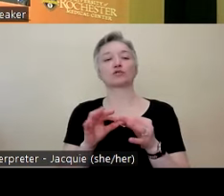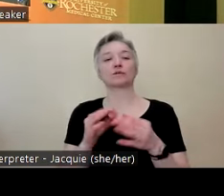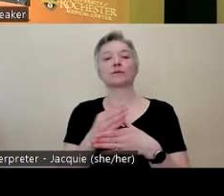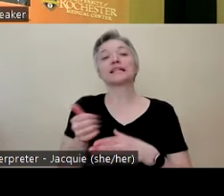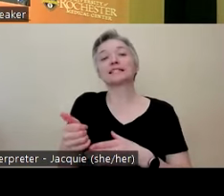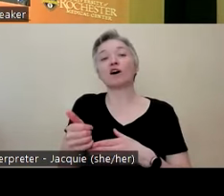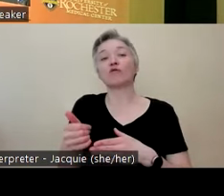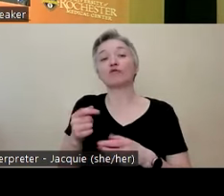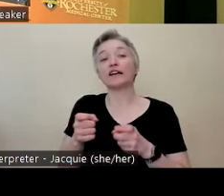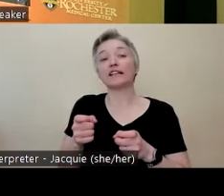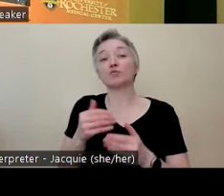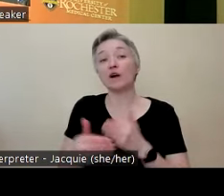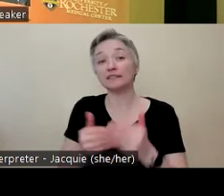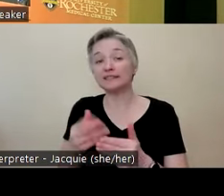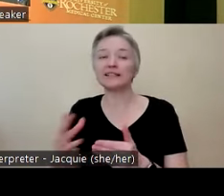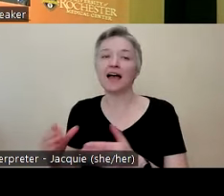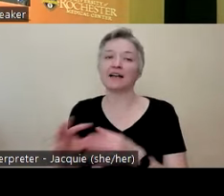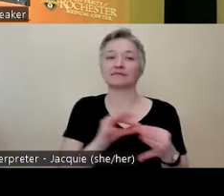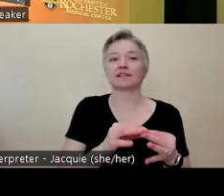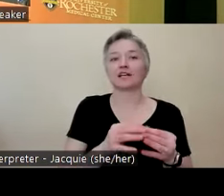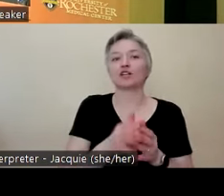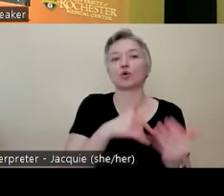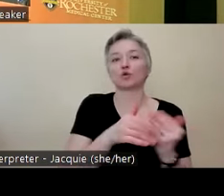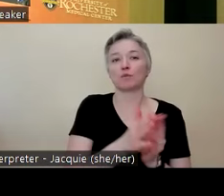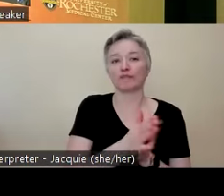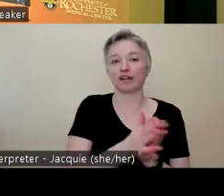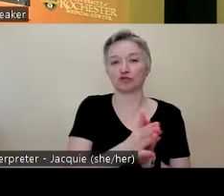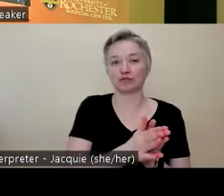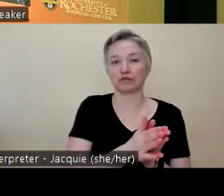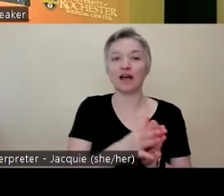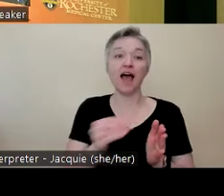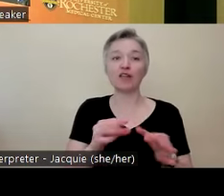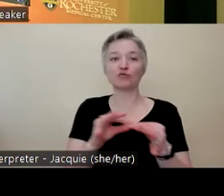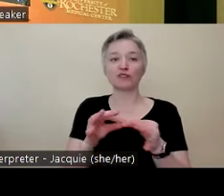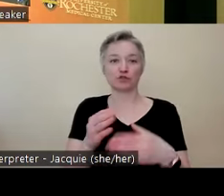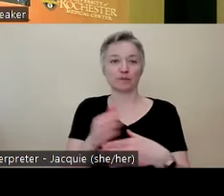and social motivation as well as the relationship between cognitive and emotion